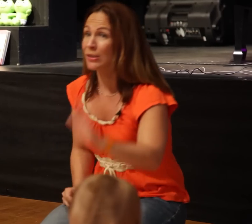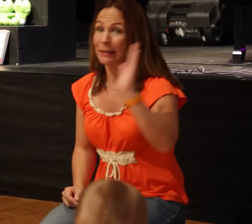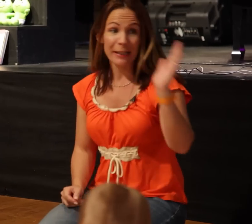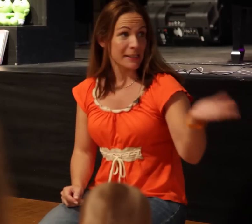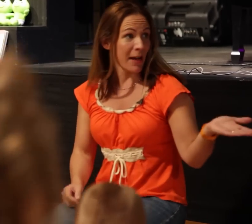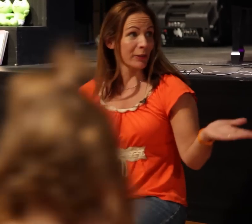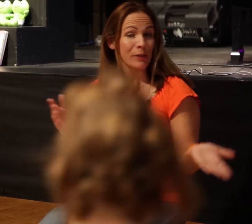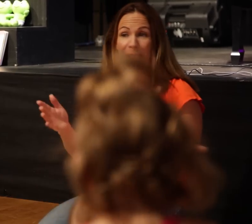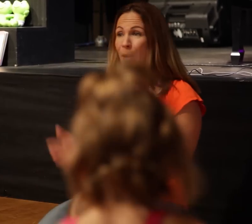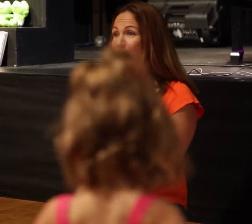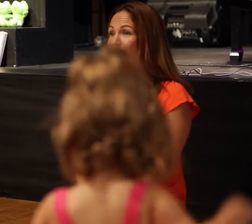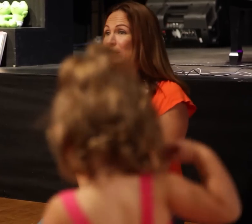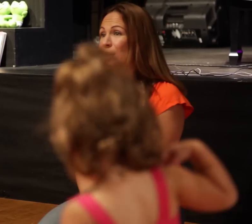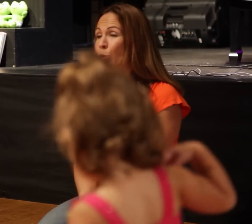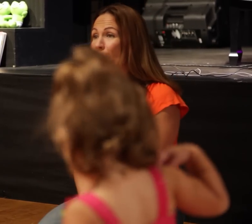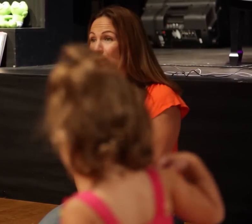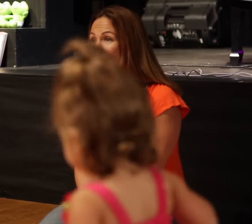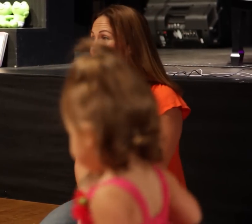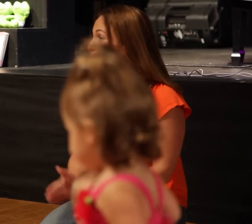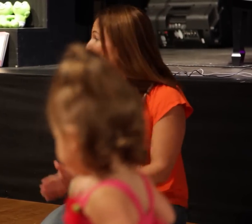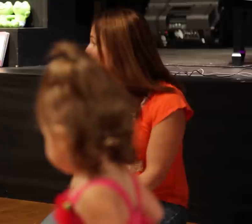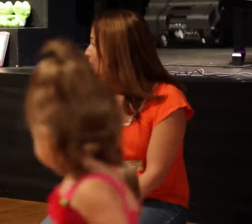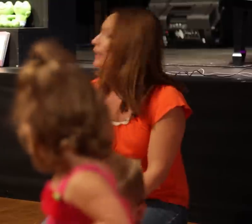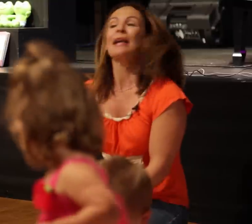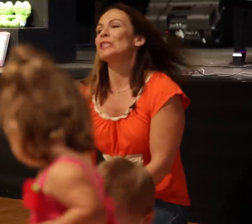Obviously Leah is deaf. Lucy has spina bifida and cerebral palsy and she was a preemie,